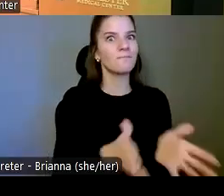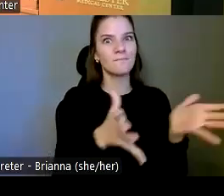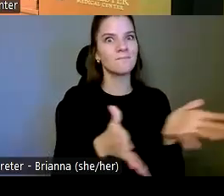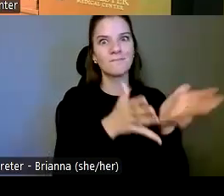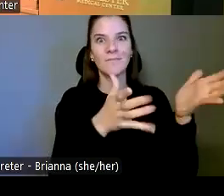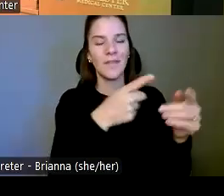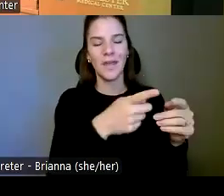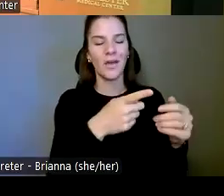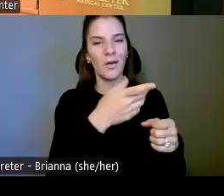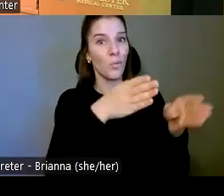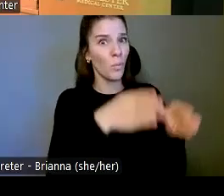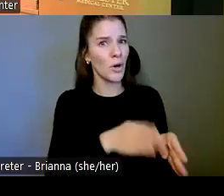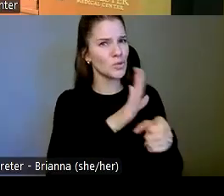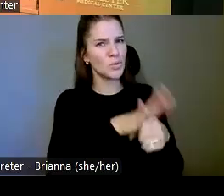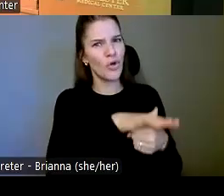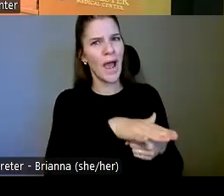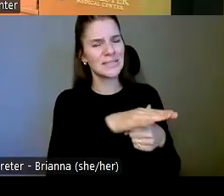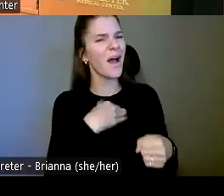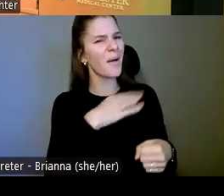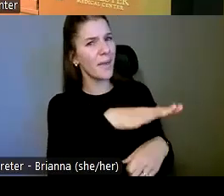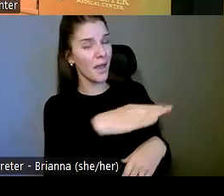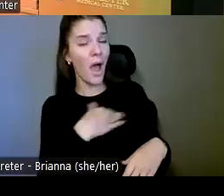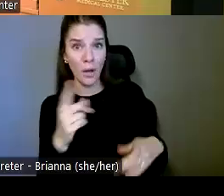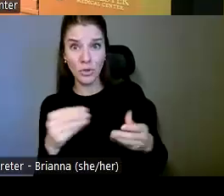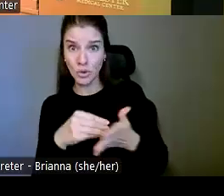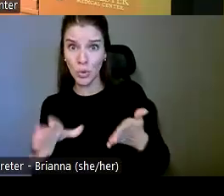stressed out. We go we're going to bring students and they're going to work with and do activities